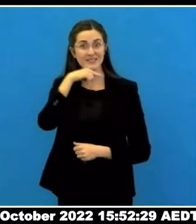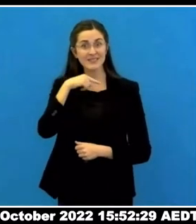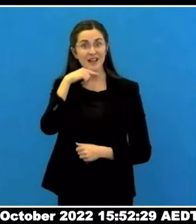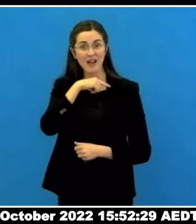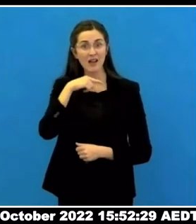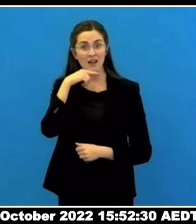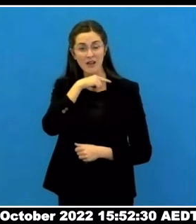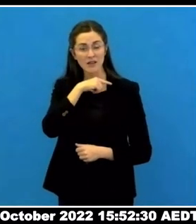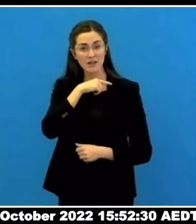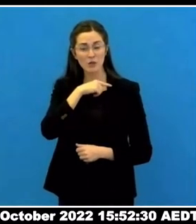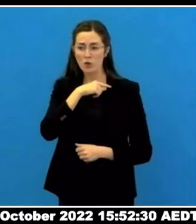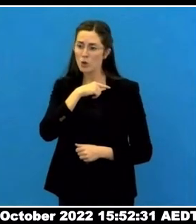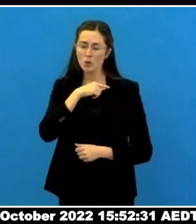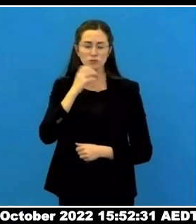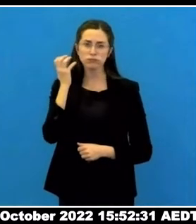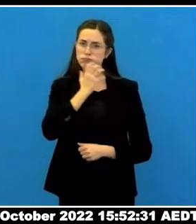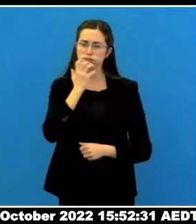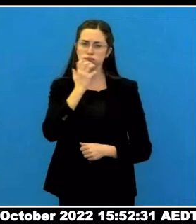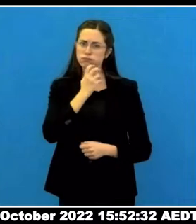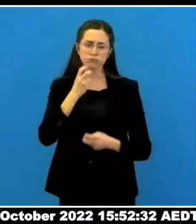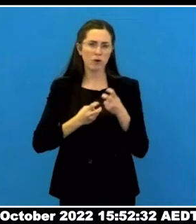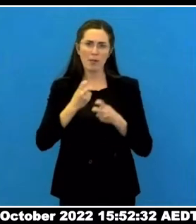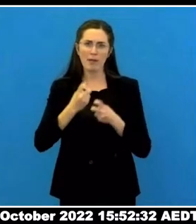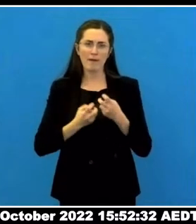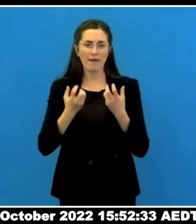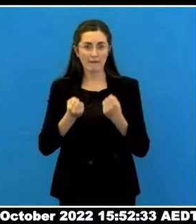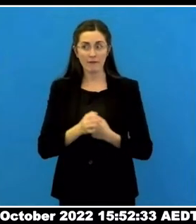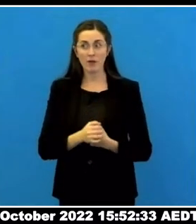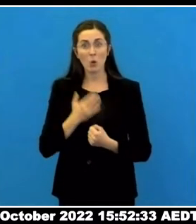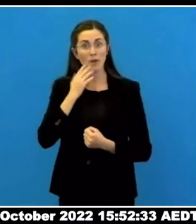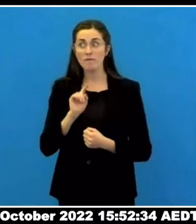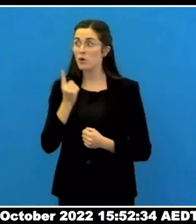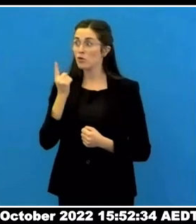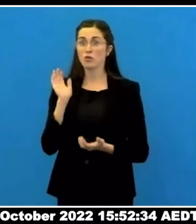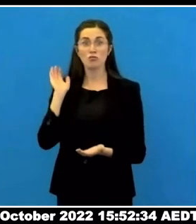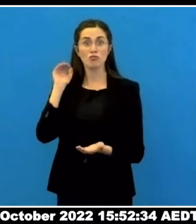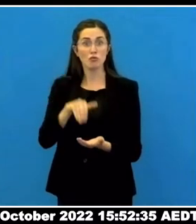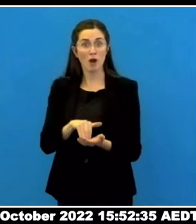has been through lots of problem. When he first arrived, no one diagnosed him